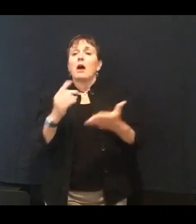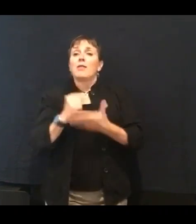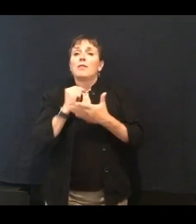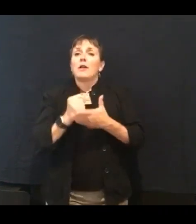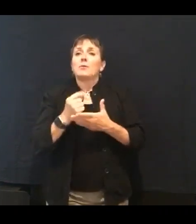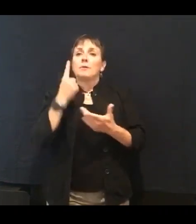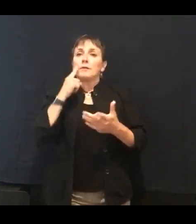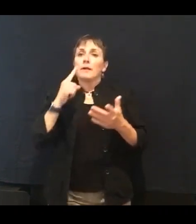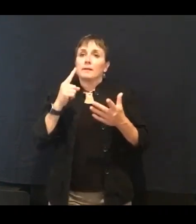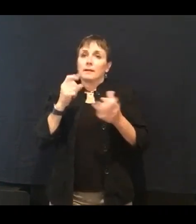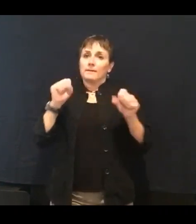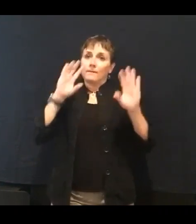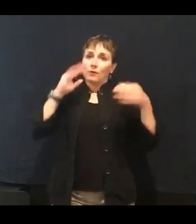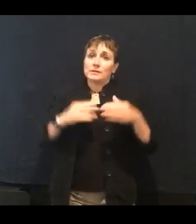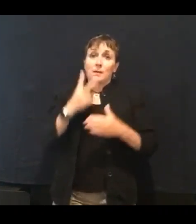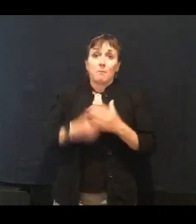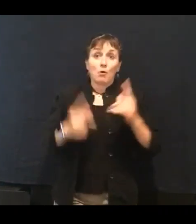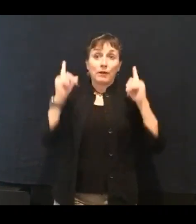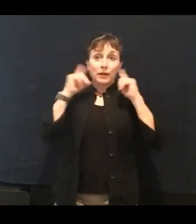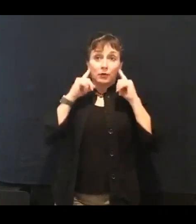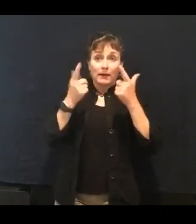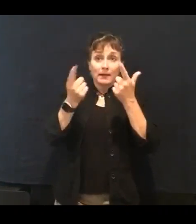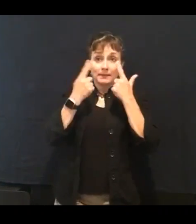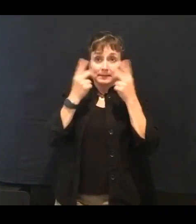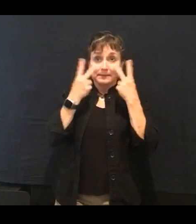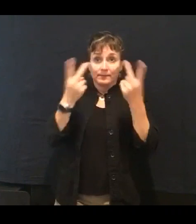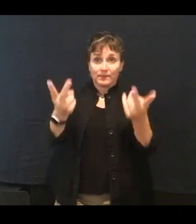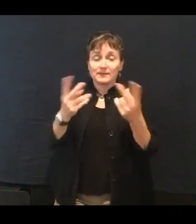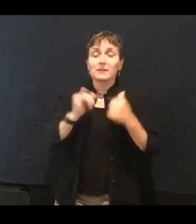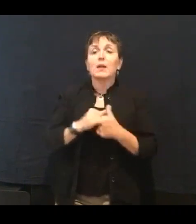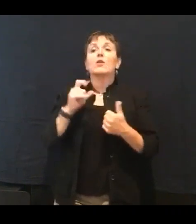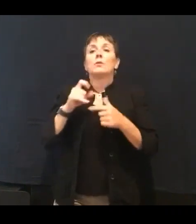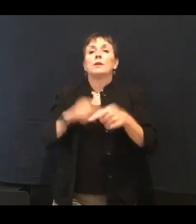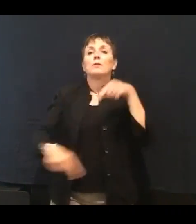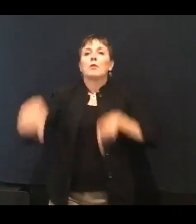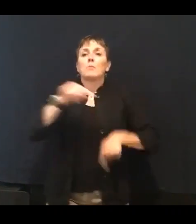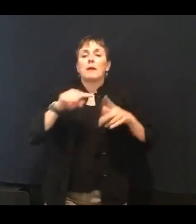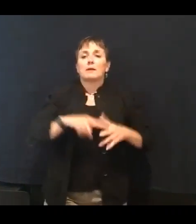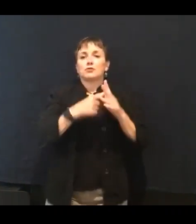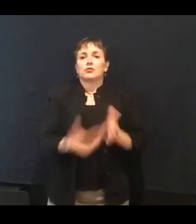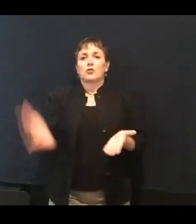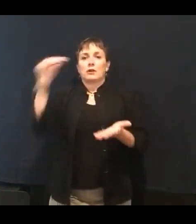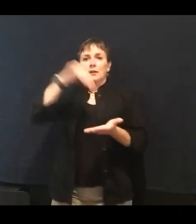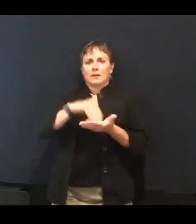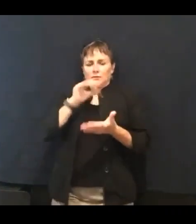need to start over in order to try and find, characterize and test a viable